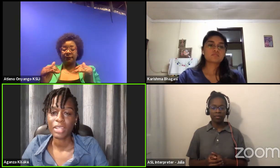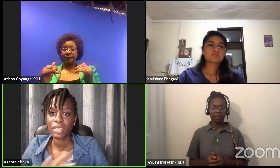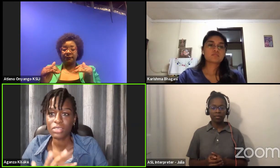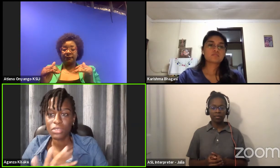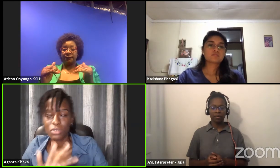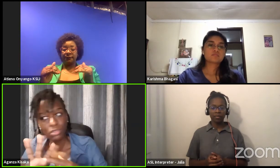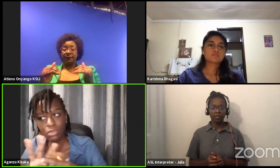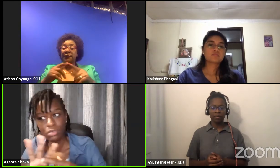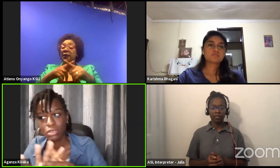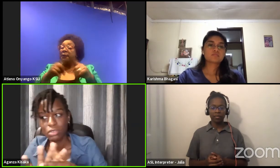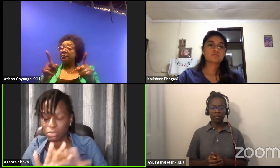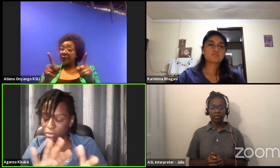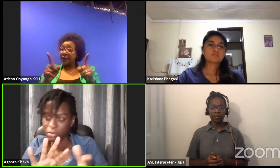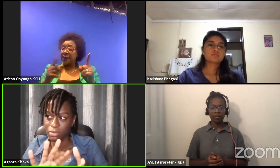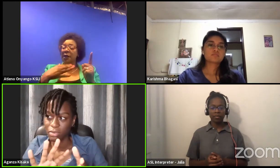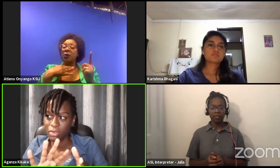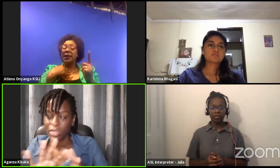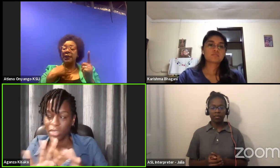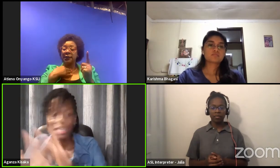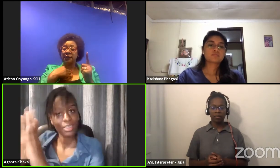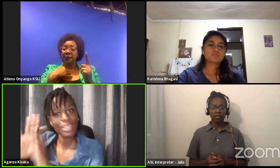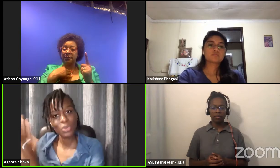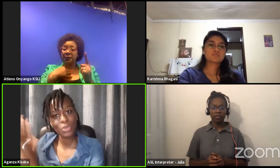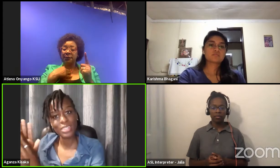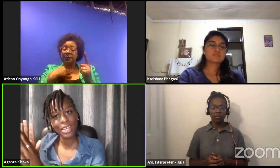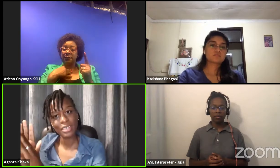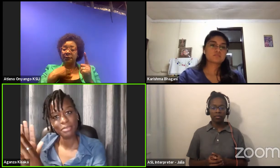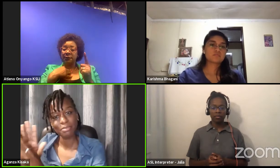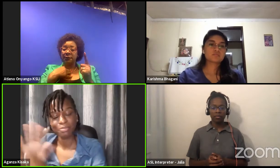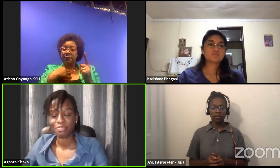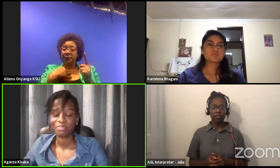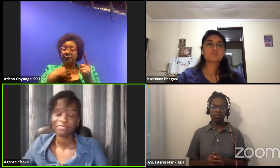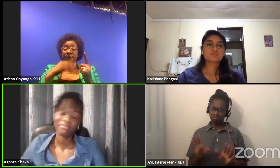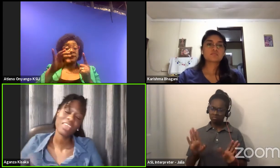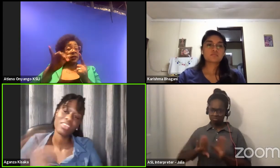But I'd like to, that's one side, the other side